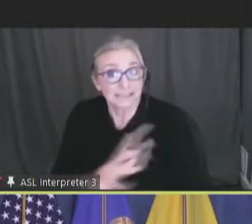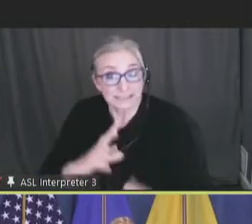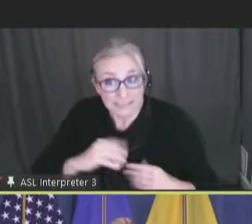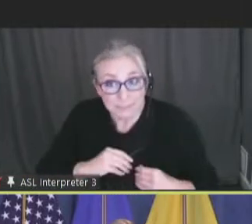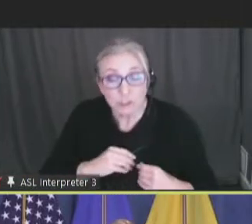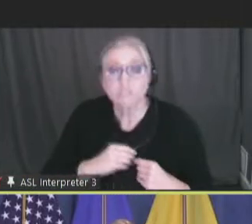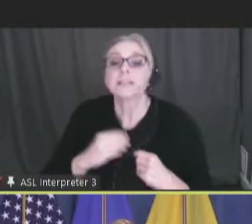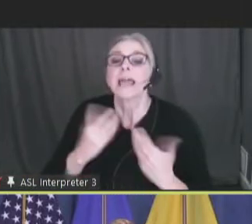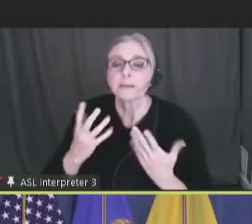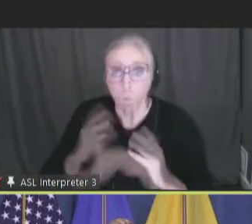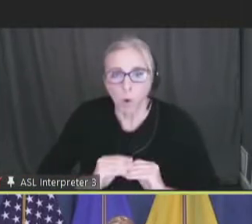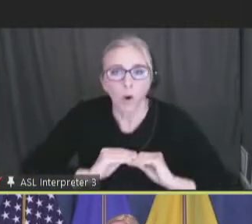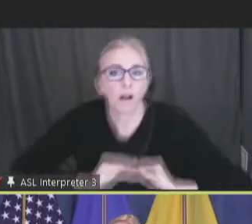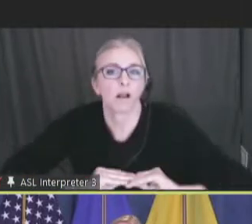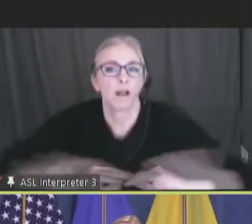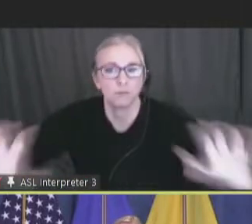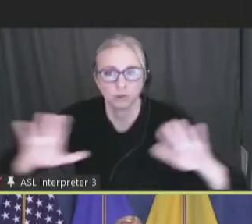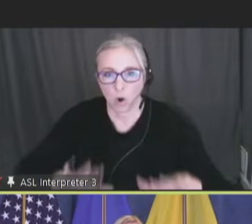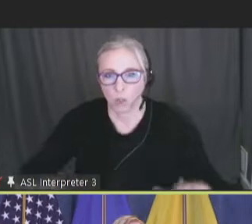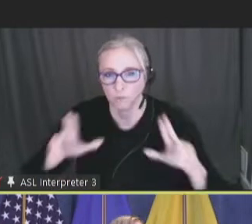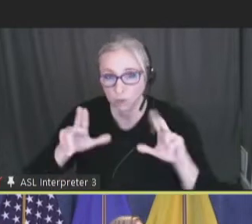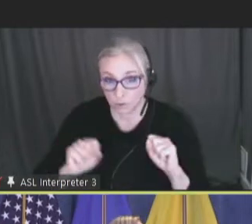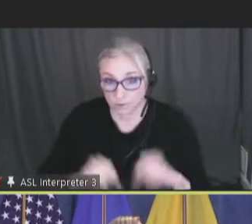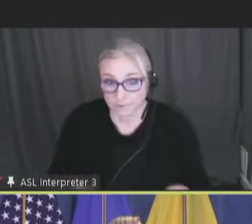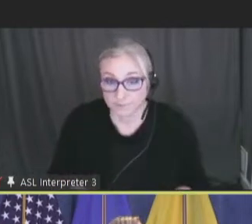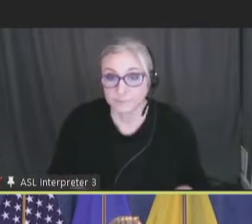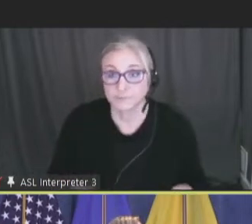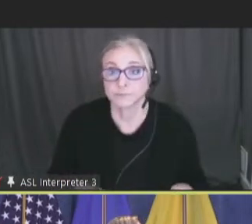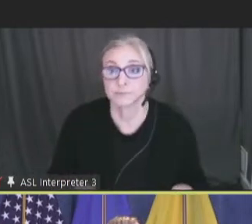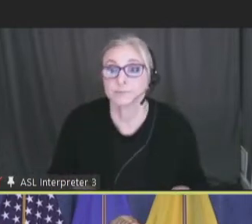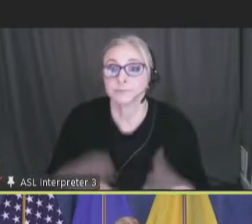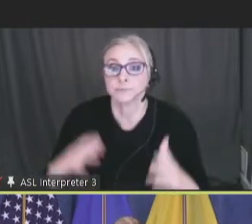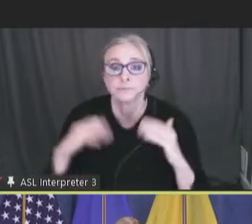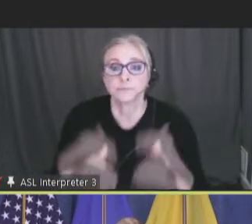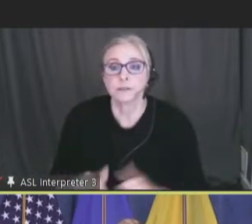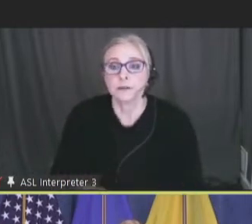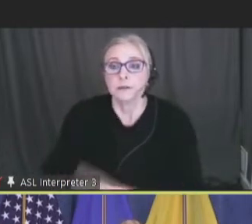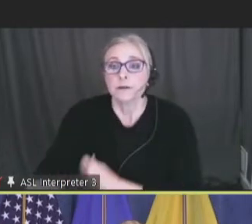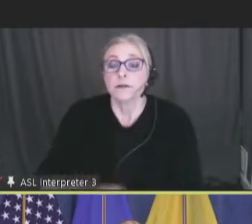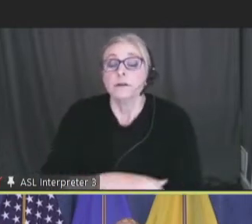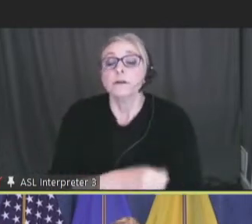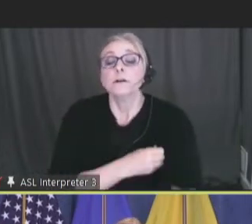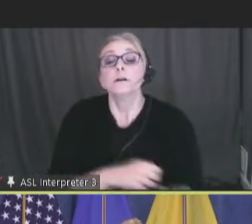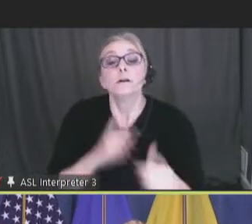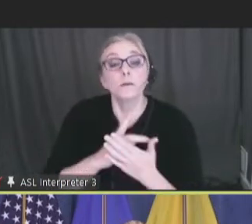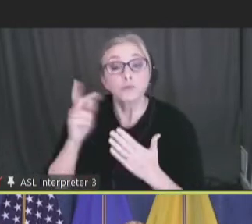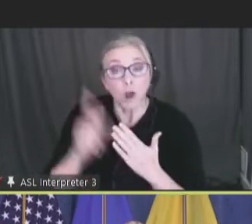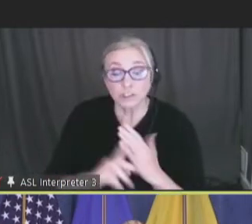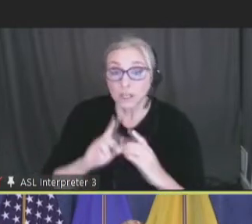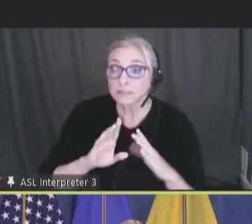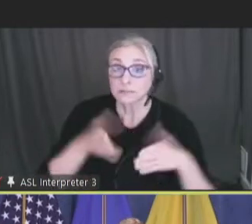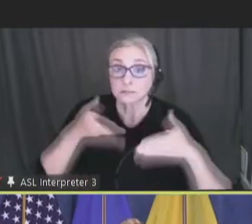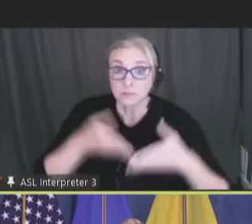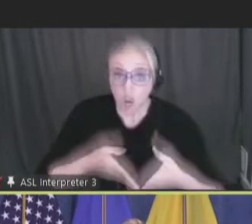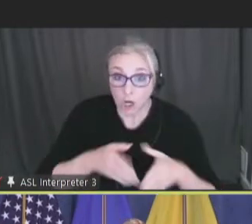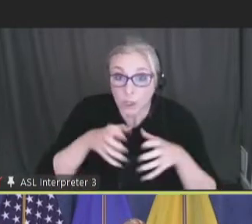across the country. While the project's target population was the American public,